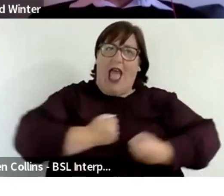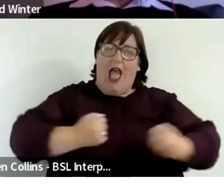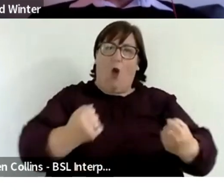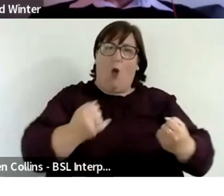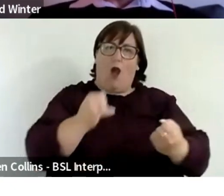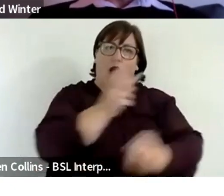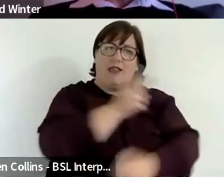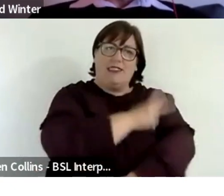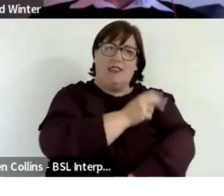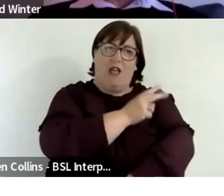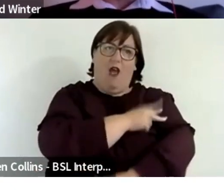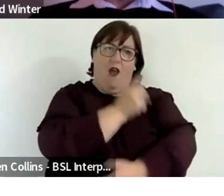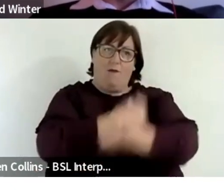to do that properly and respectfully.